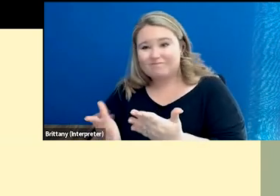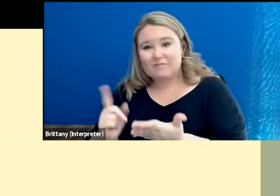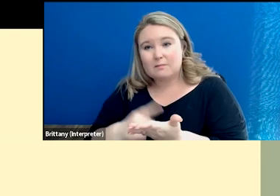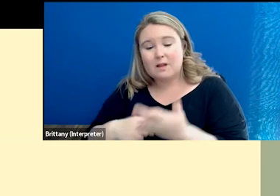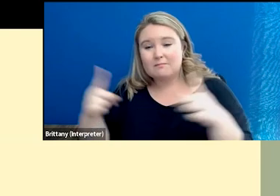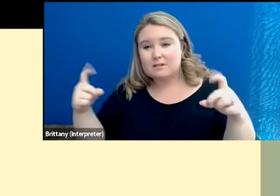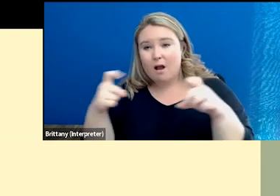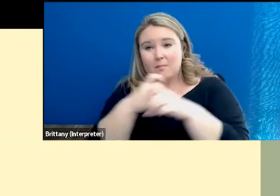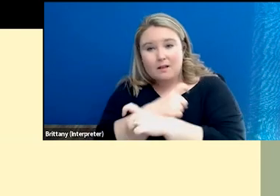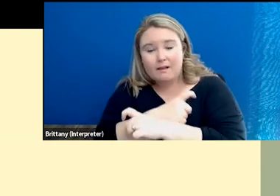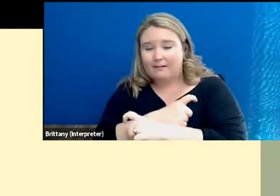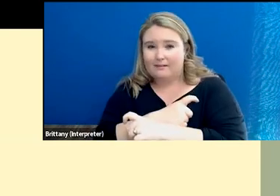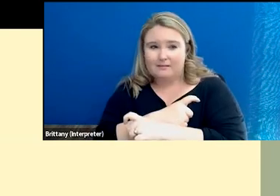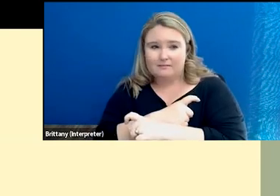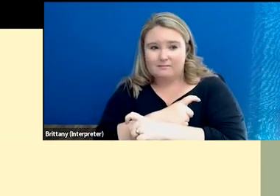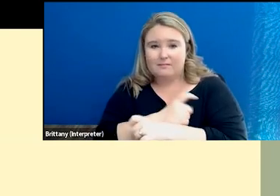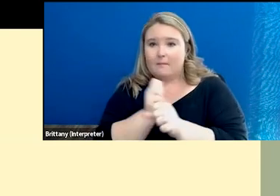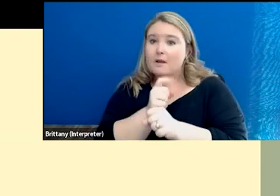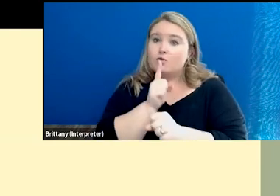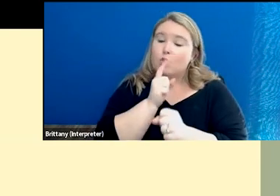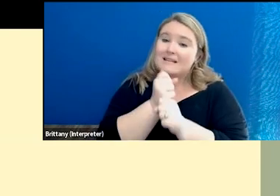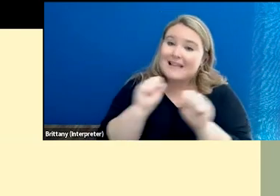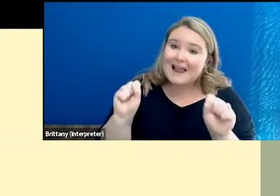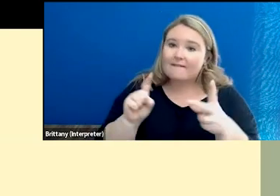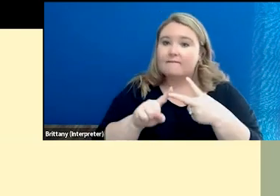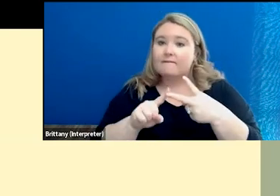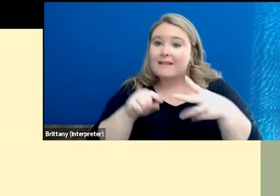and then making sure it's safe, making sure it's accessible,